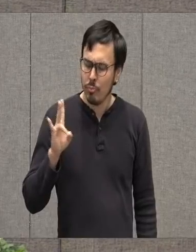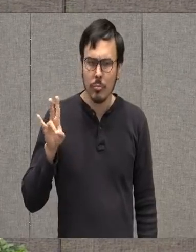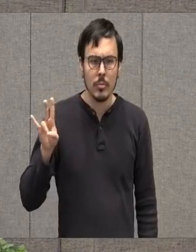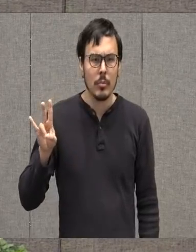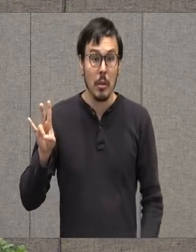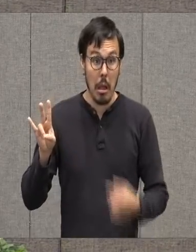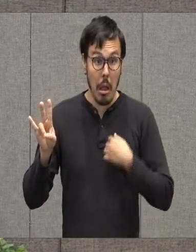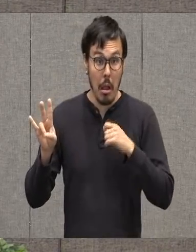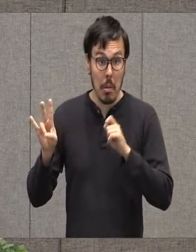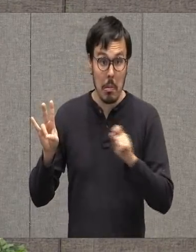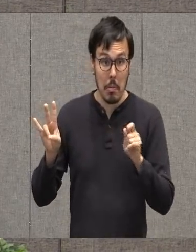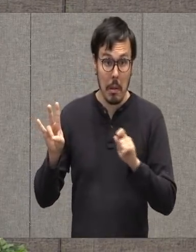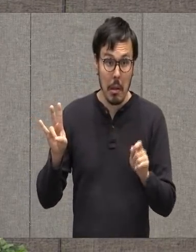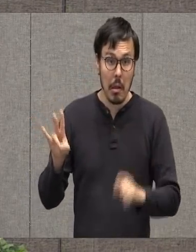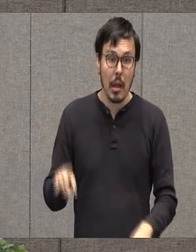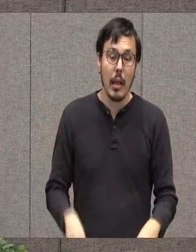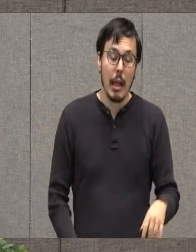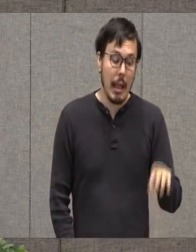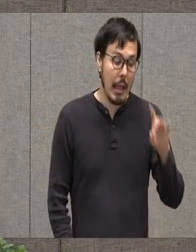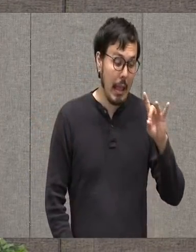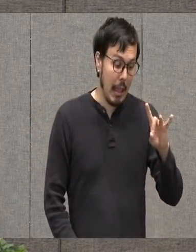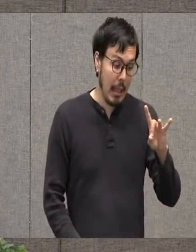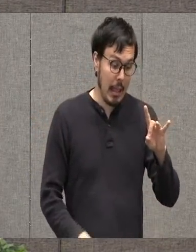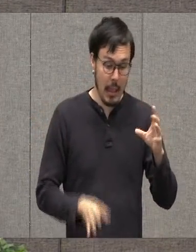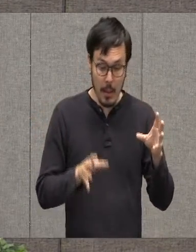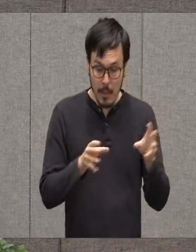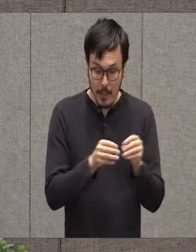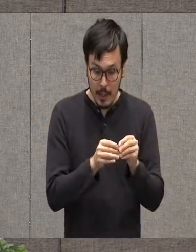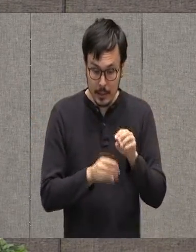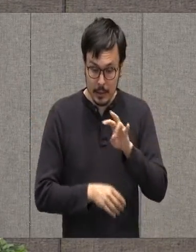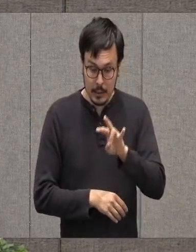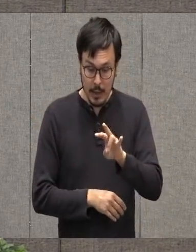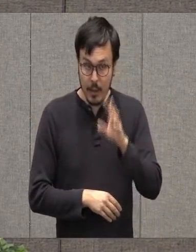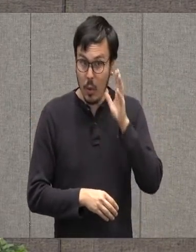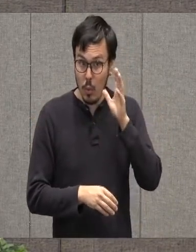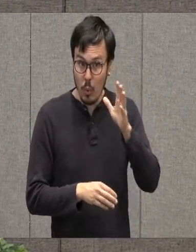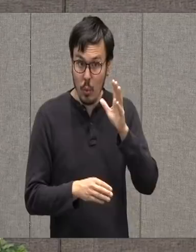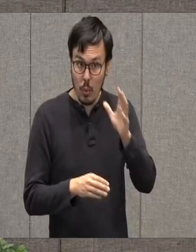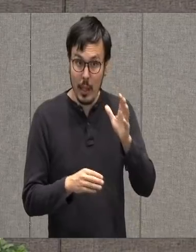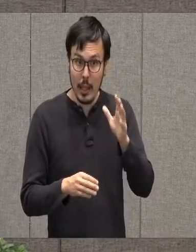does eight plus seven equal 15? It does.